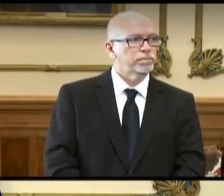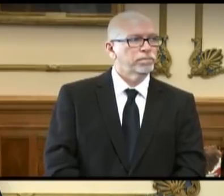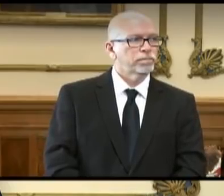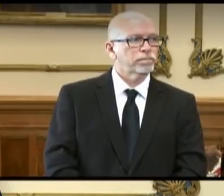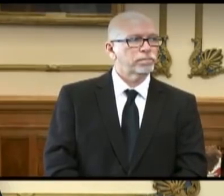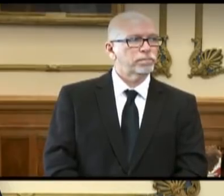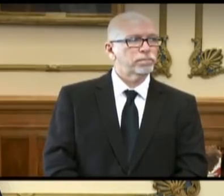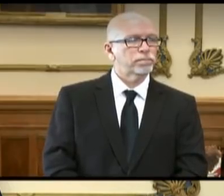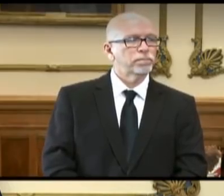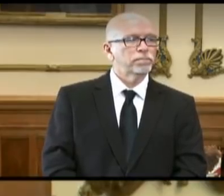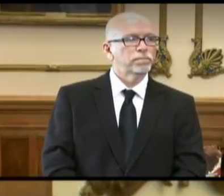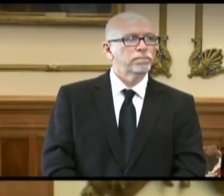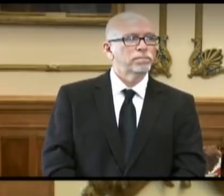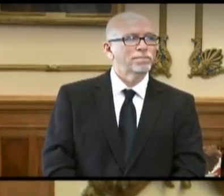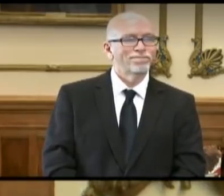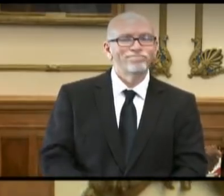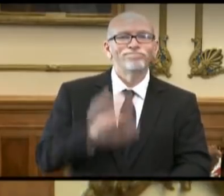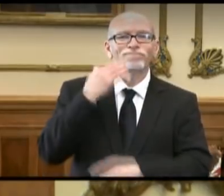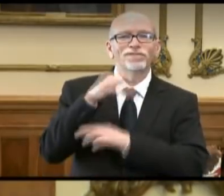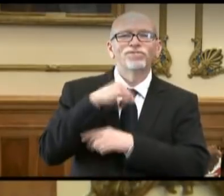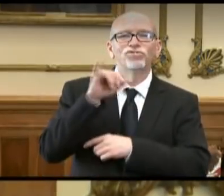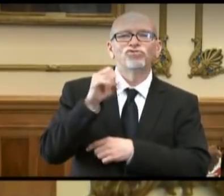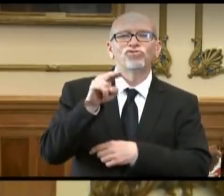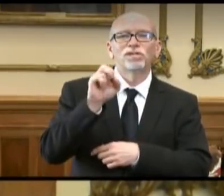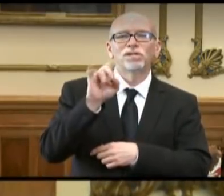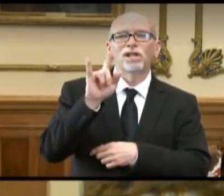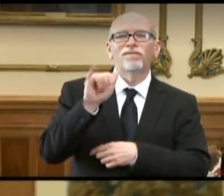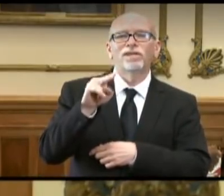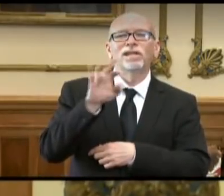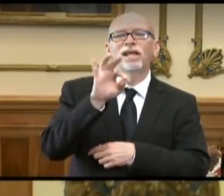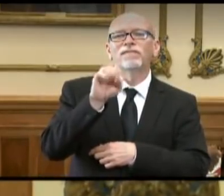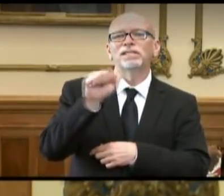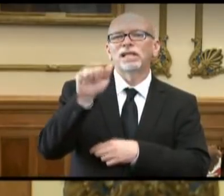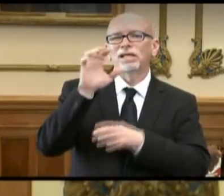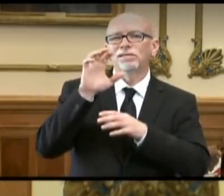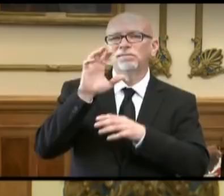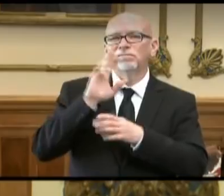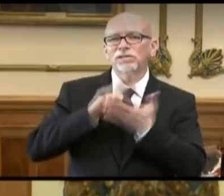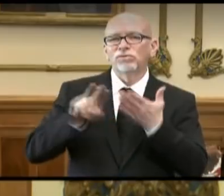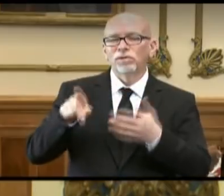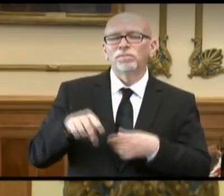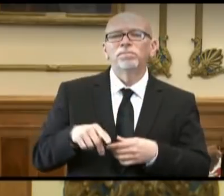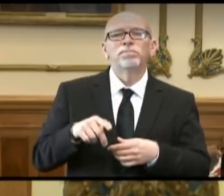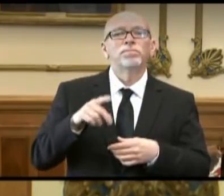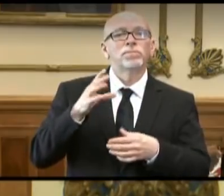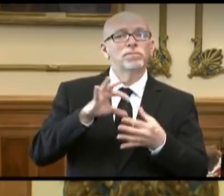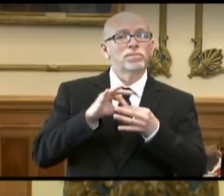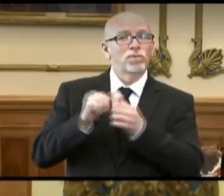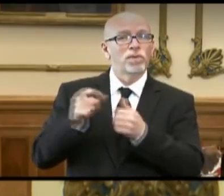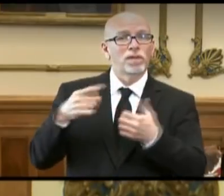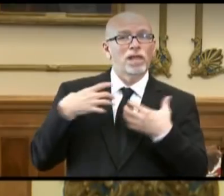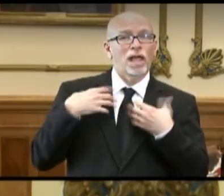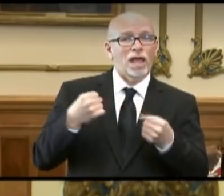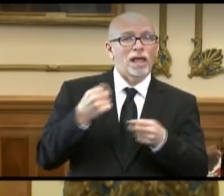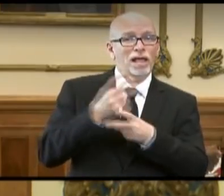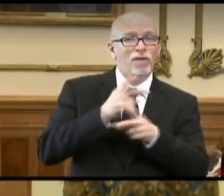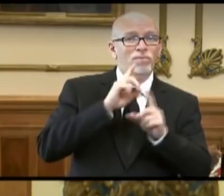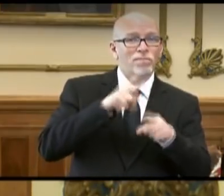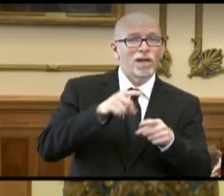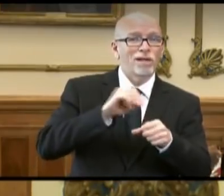WE PARTNER TOGETHER. DO YOU WANT TO ADD ANYTHING,